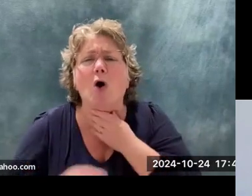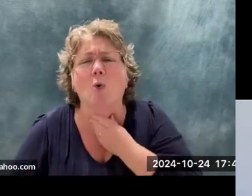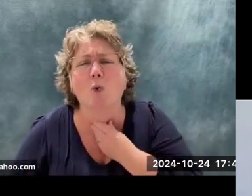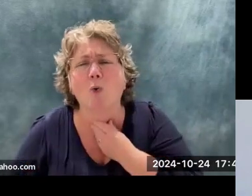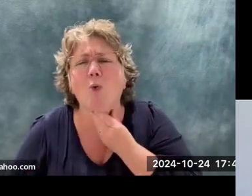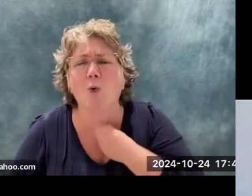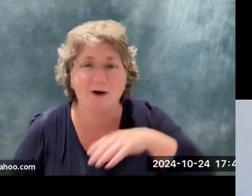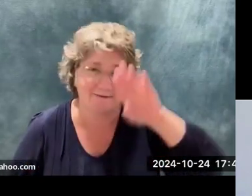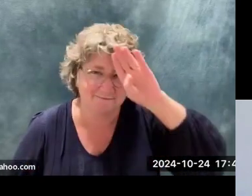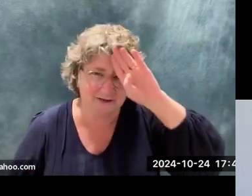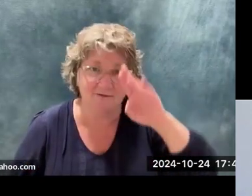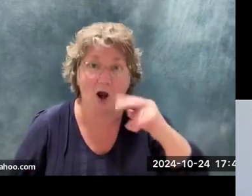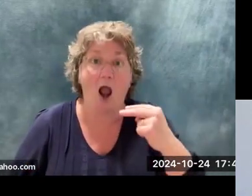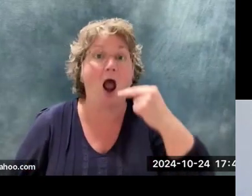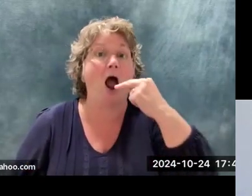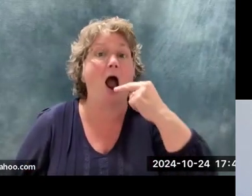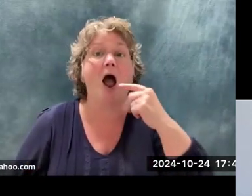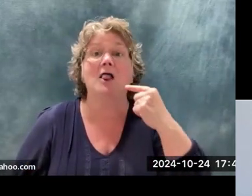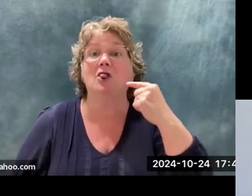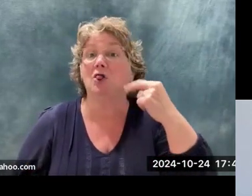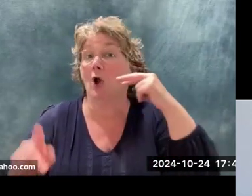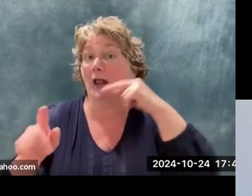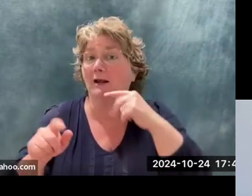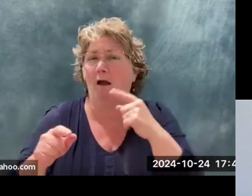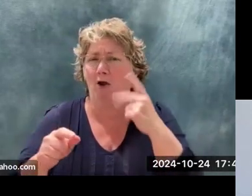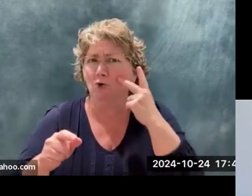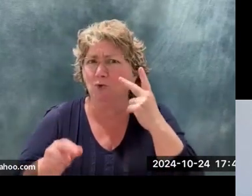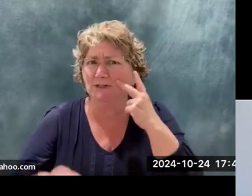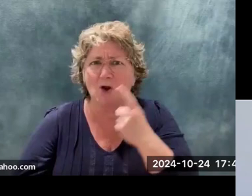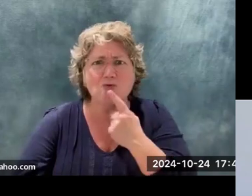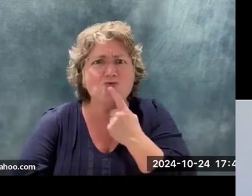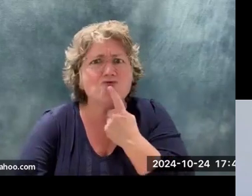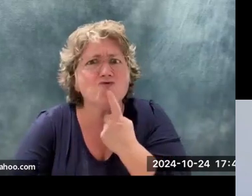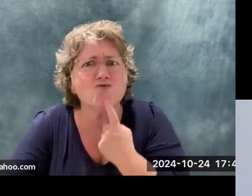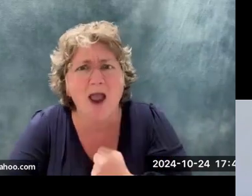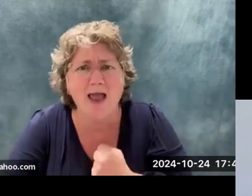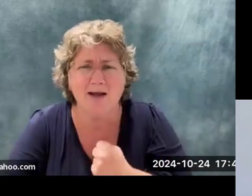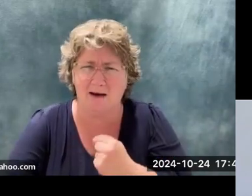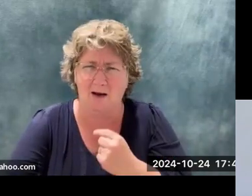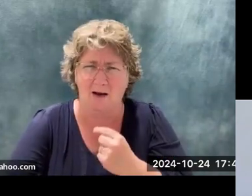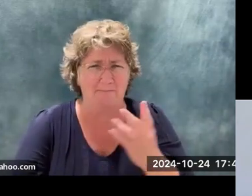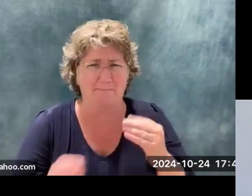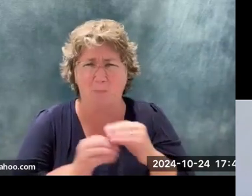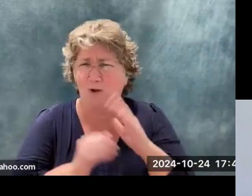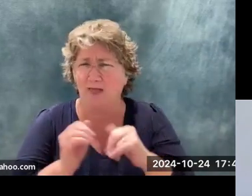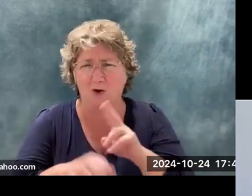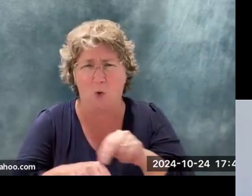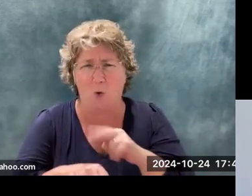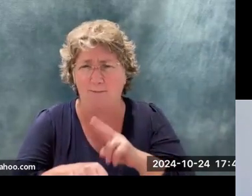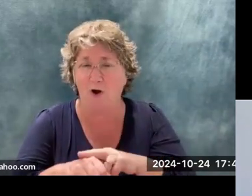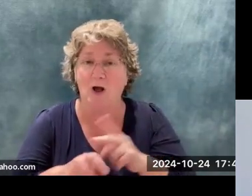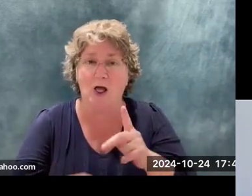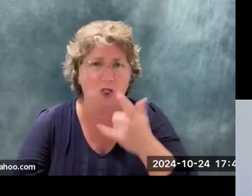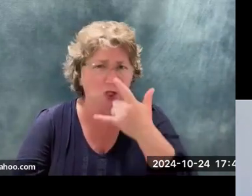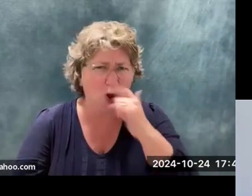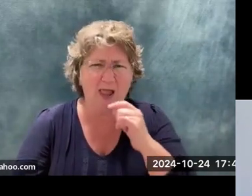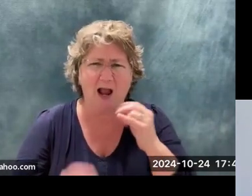more than usual, maybe even looks like there's some pus on the tonsils, if you can take a look. If in doubt, please go to